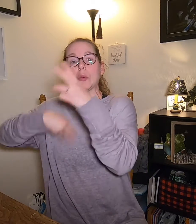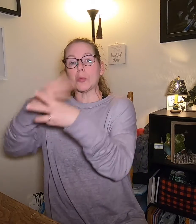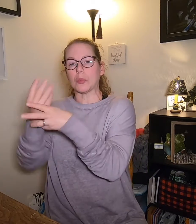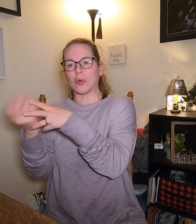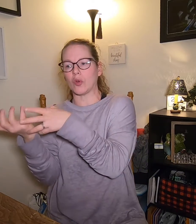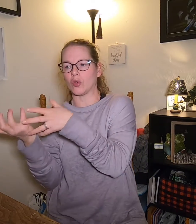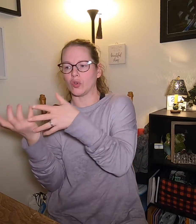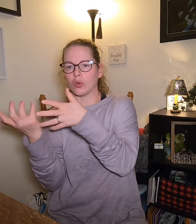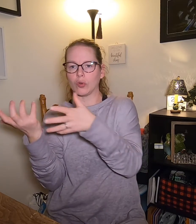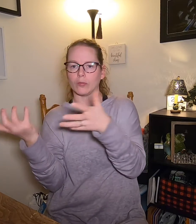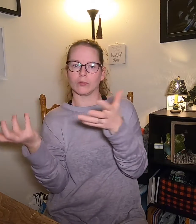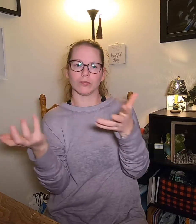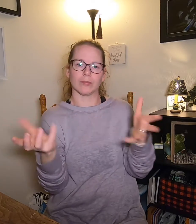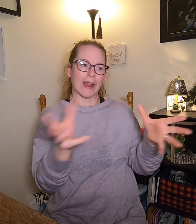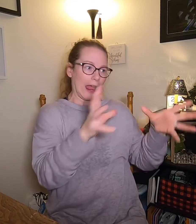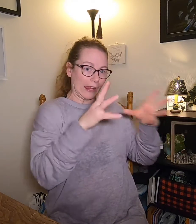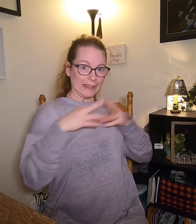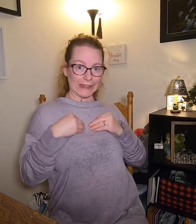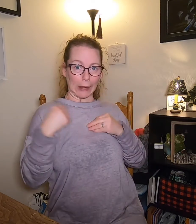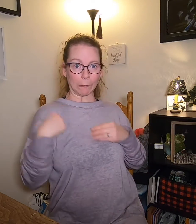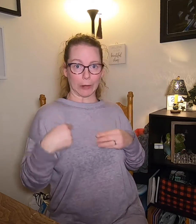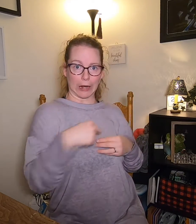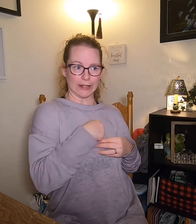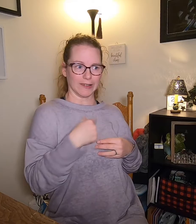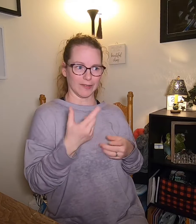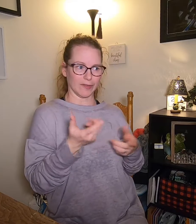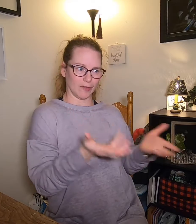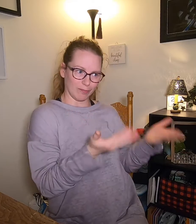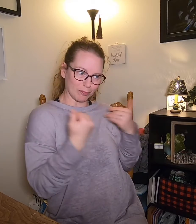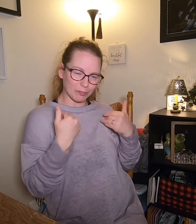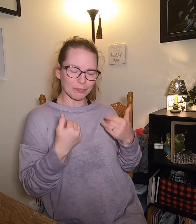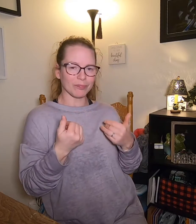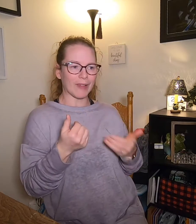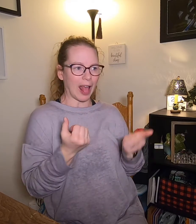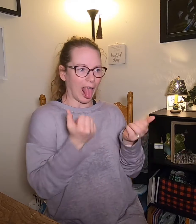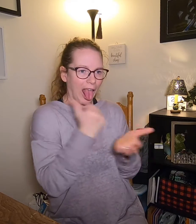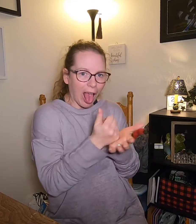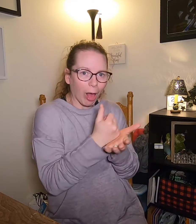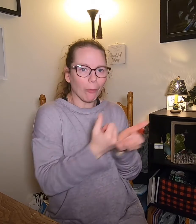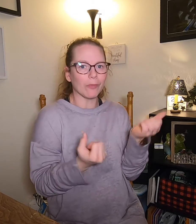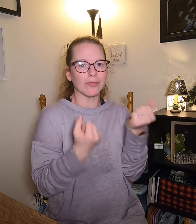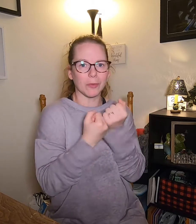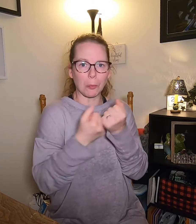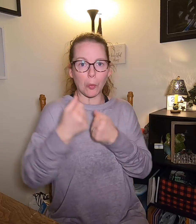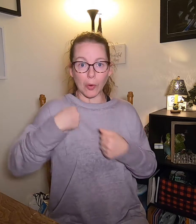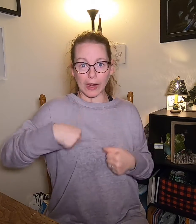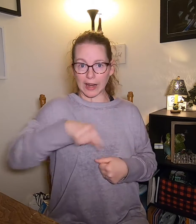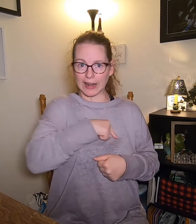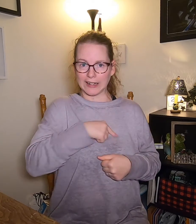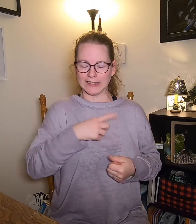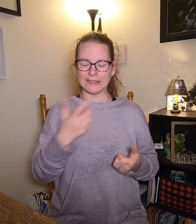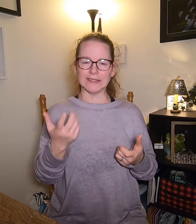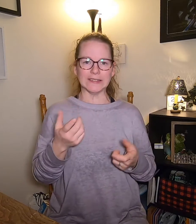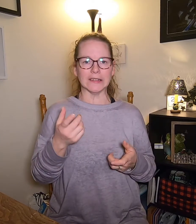accept us. Help us, support, advocate us